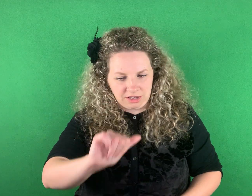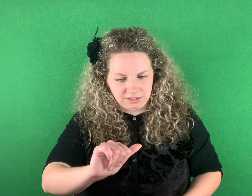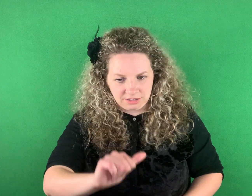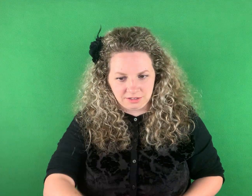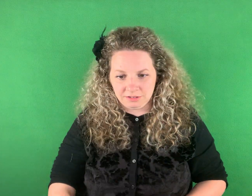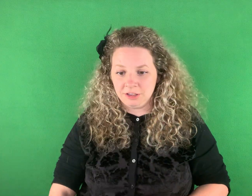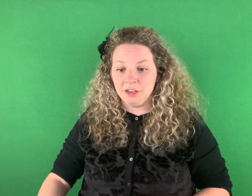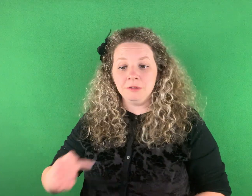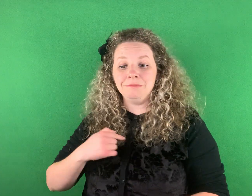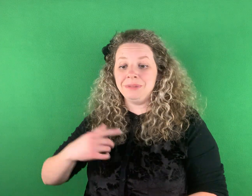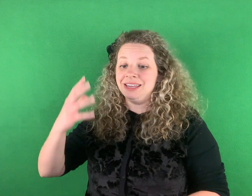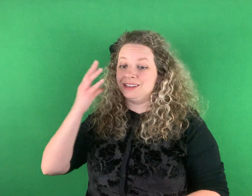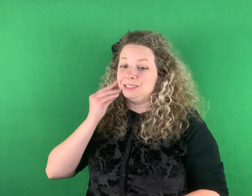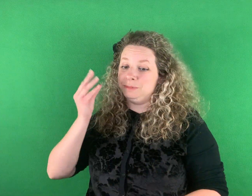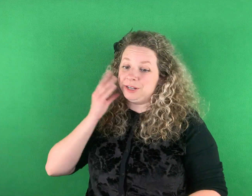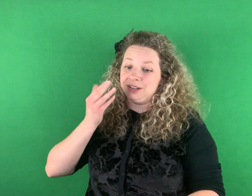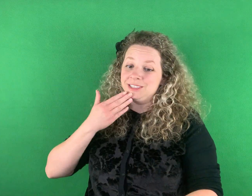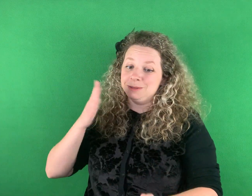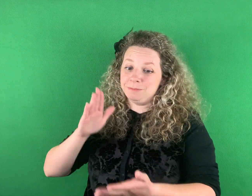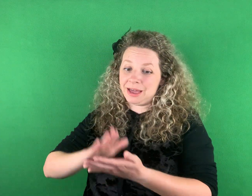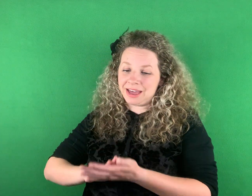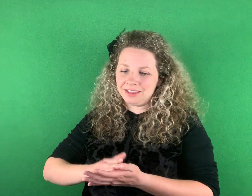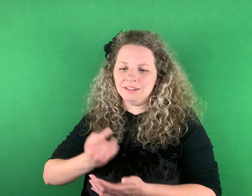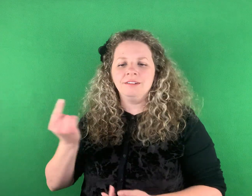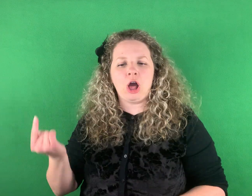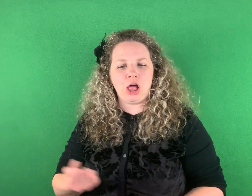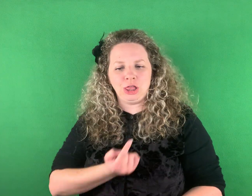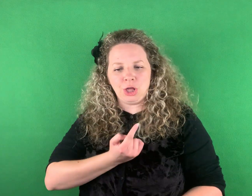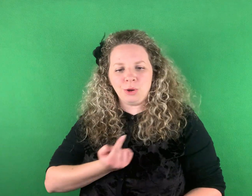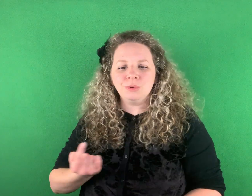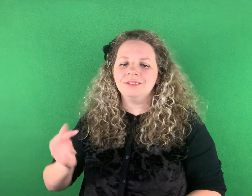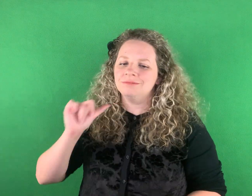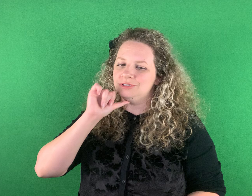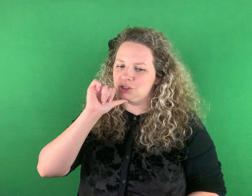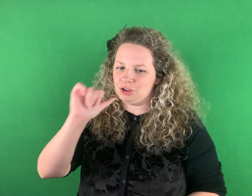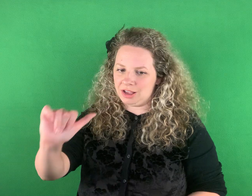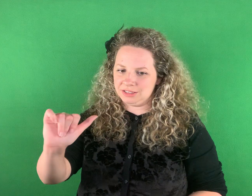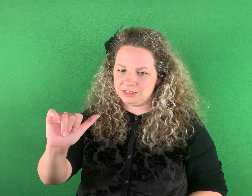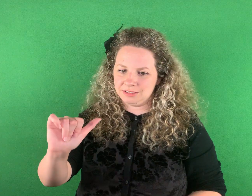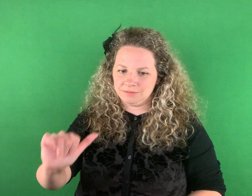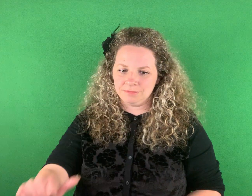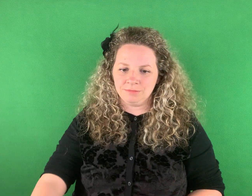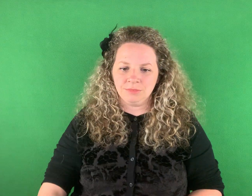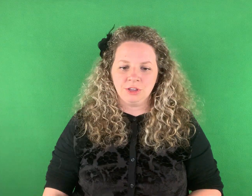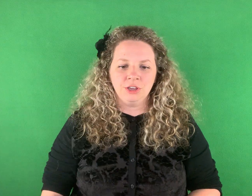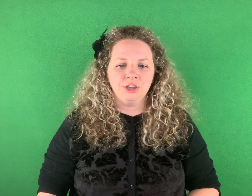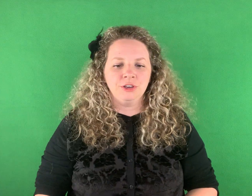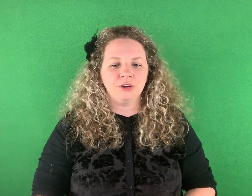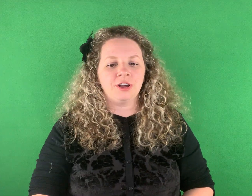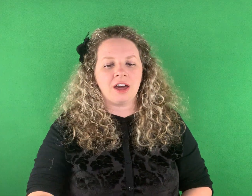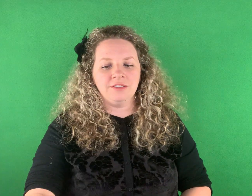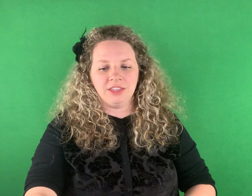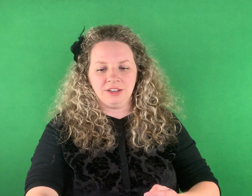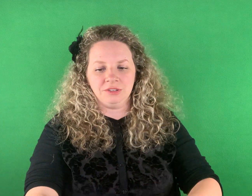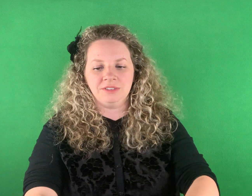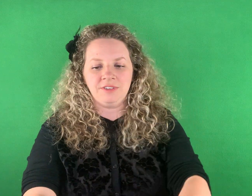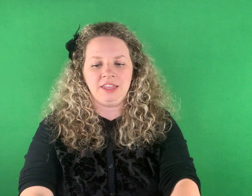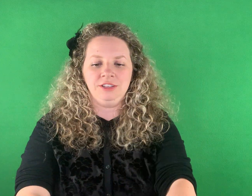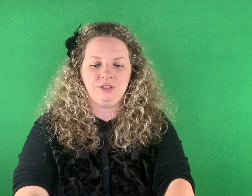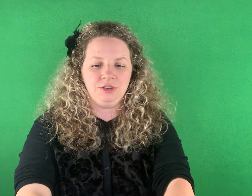ME EXPERIENCE BAD ALONE NOT “Your God of the hills and valleys”